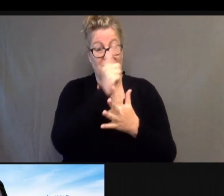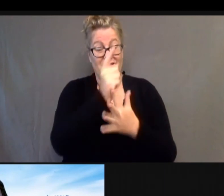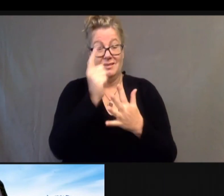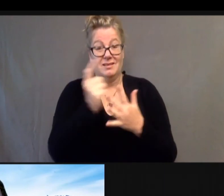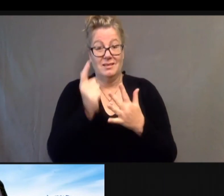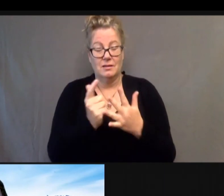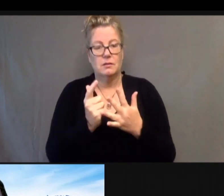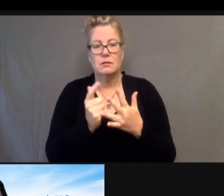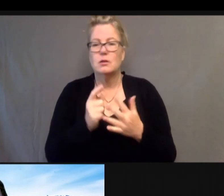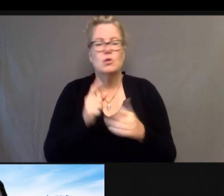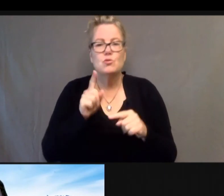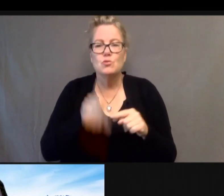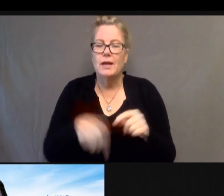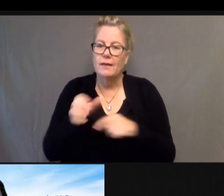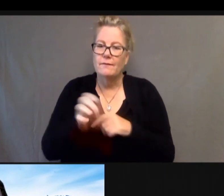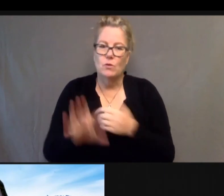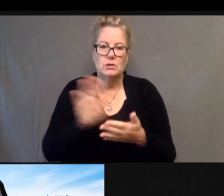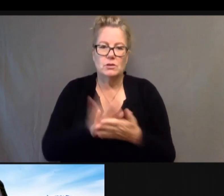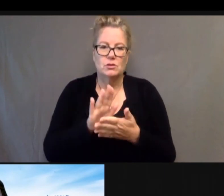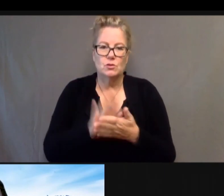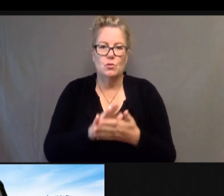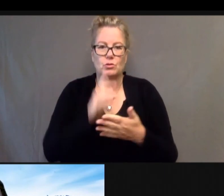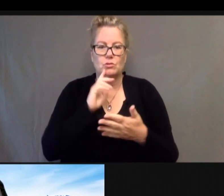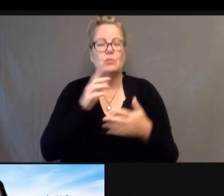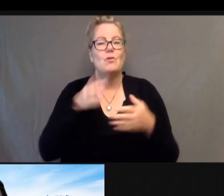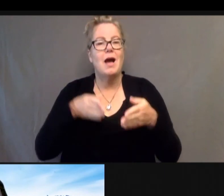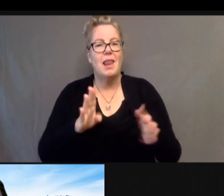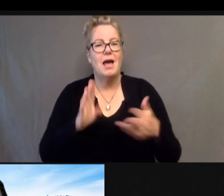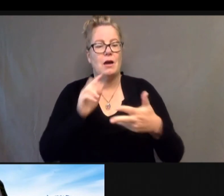next step of their education. However, in a situation where the school is arguing that